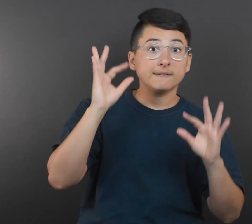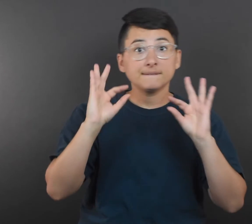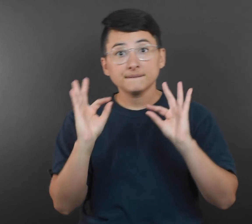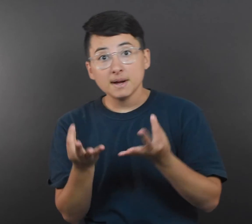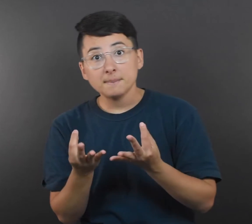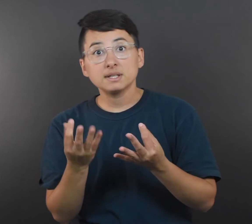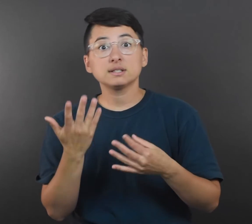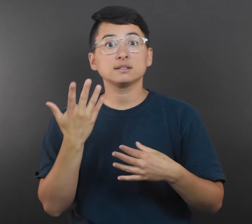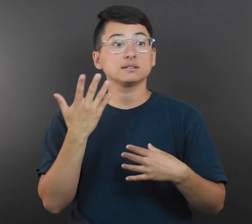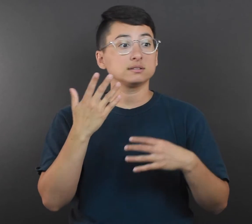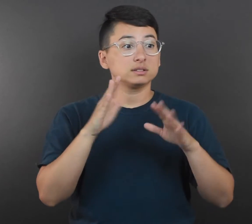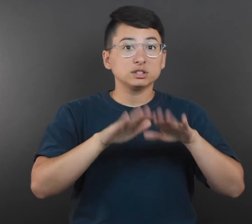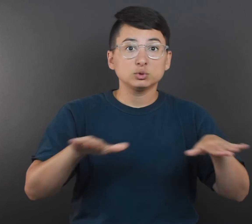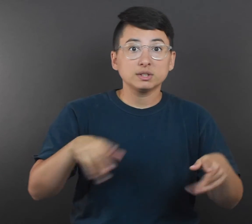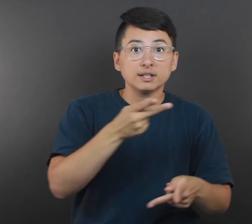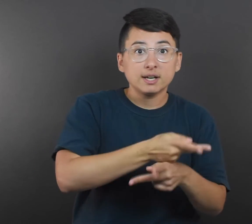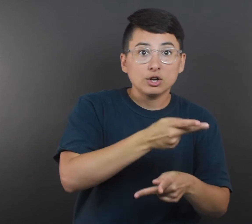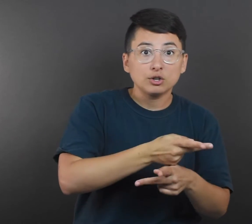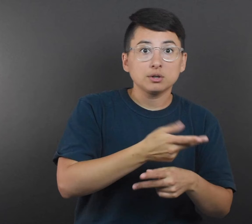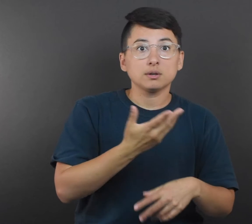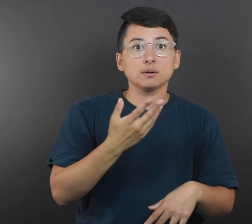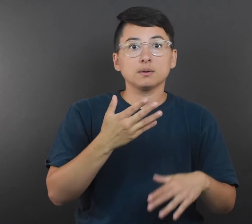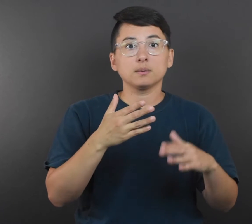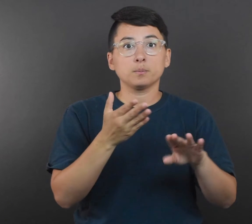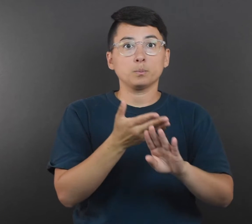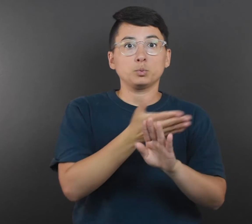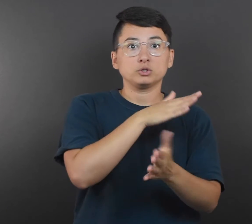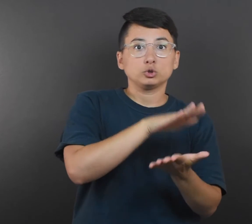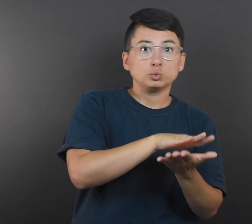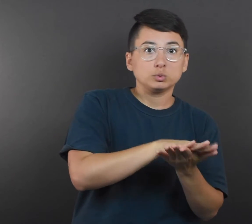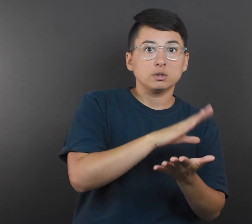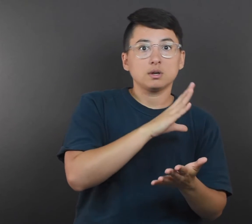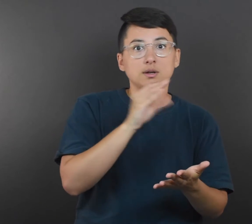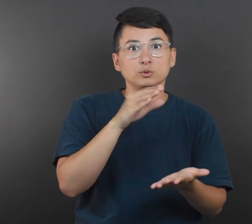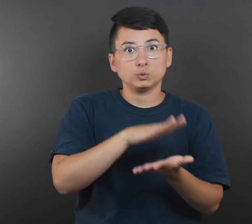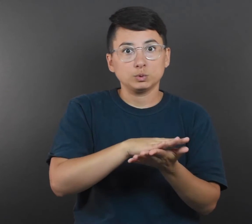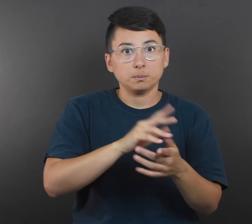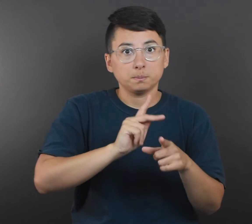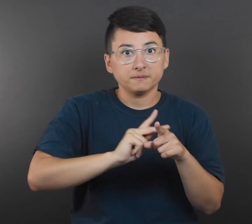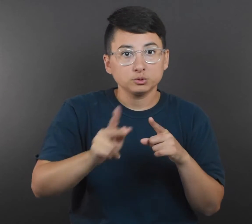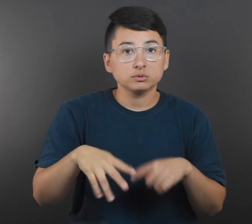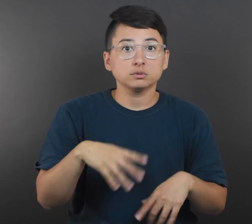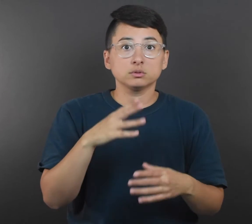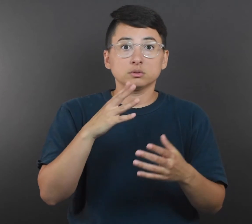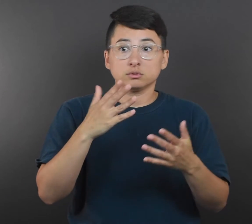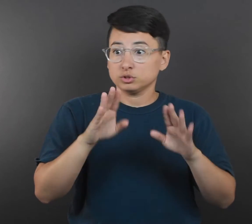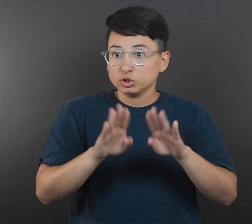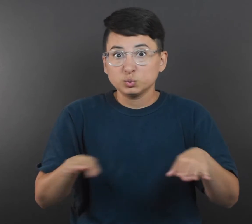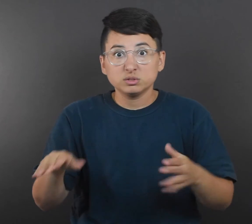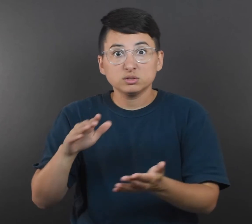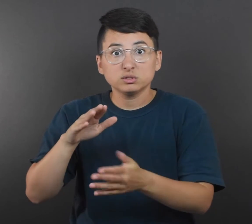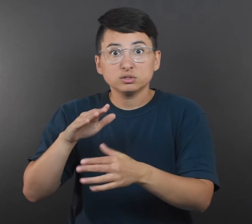said Dr. Iris Borowsky, director of the Division of General Pediatrics and Adolescent Health at